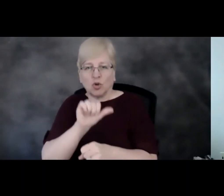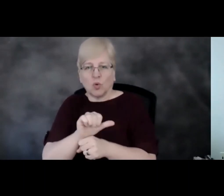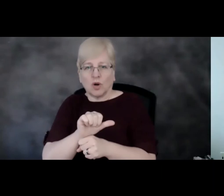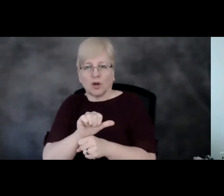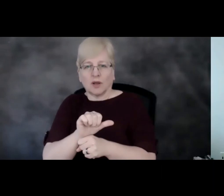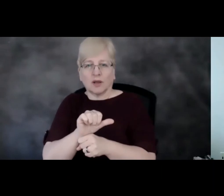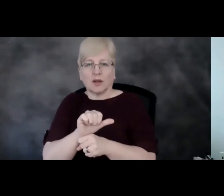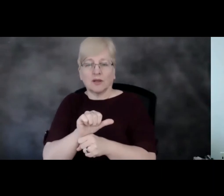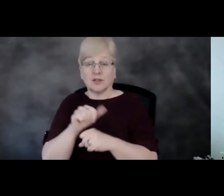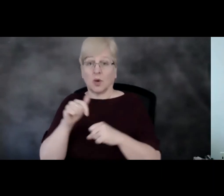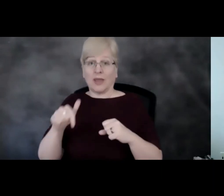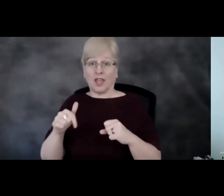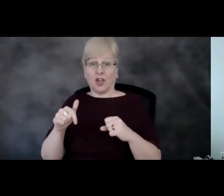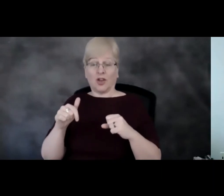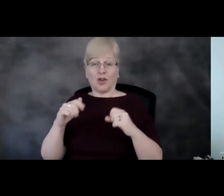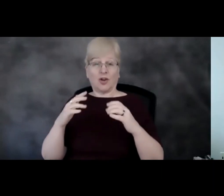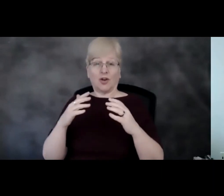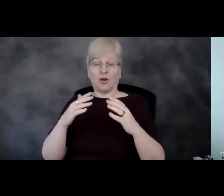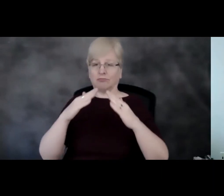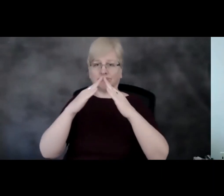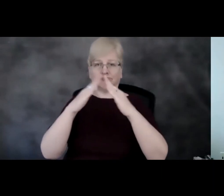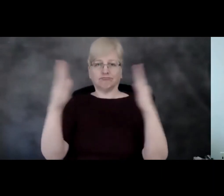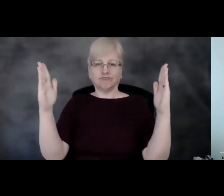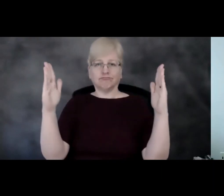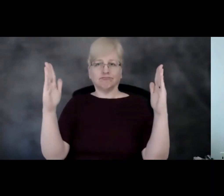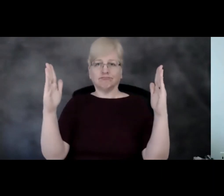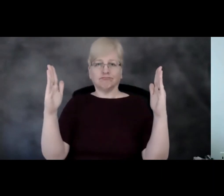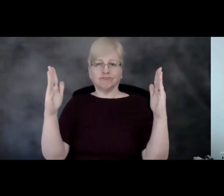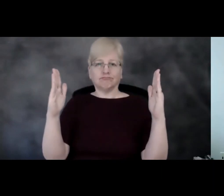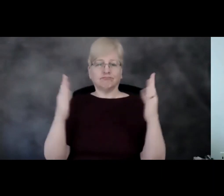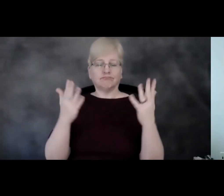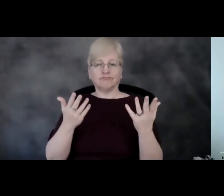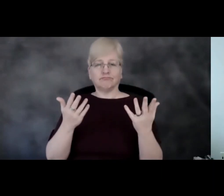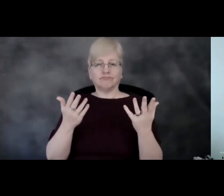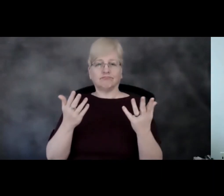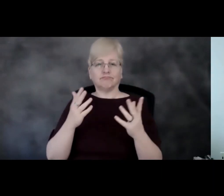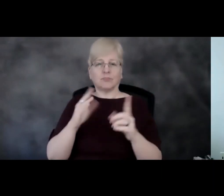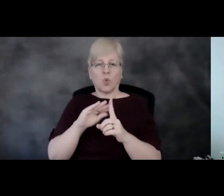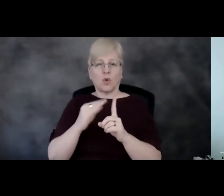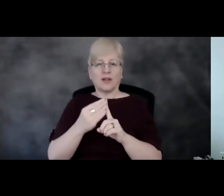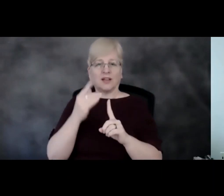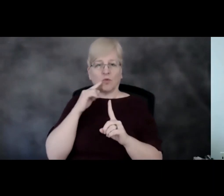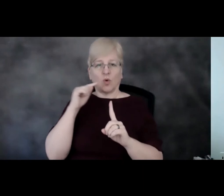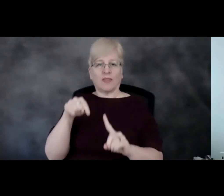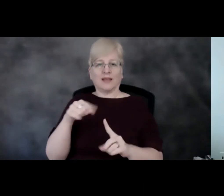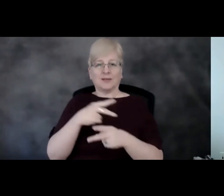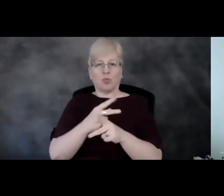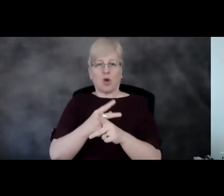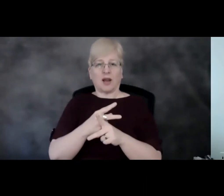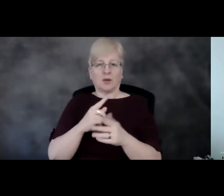tent orientation to this 17:38:10 product, and what it can mean for